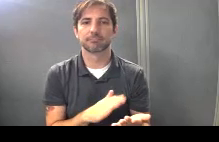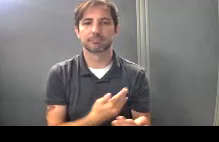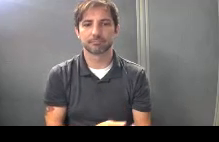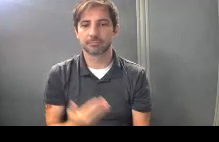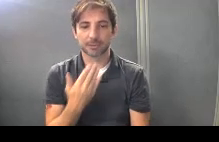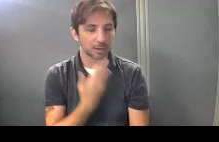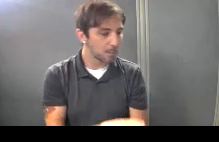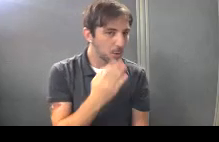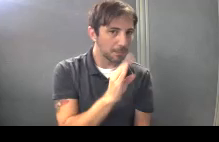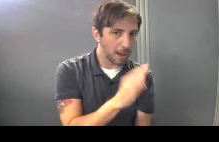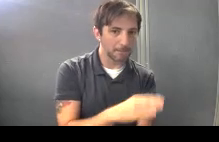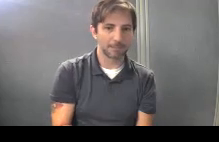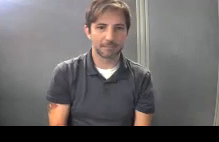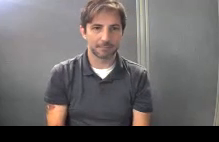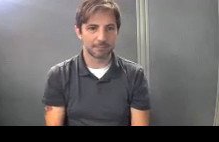BIG MAN.